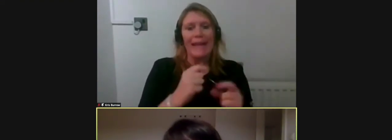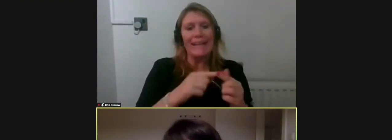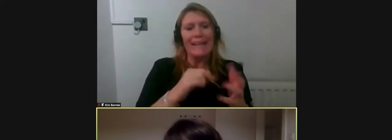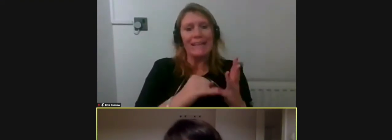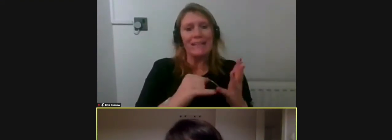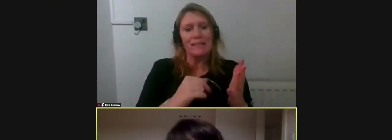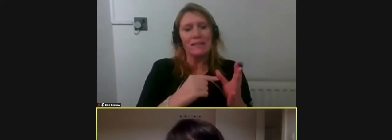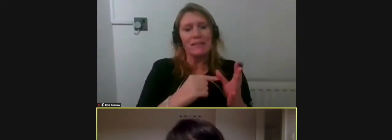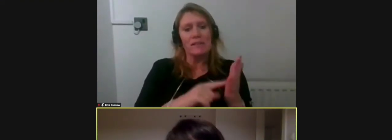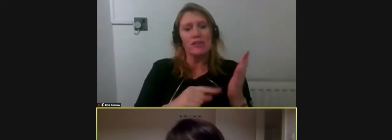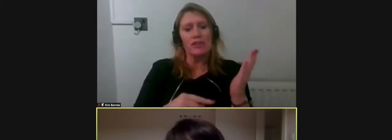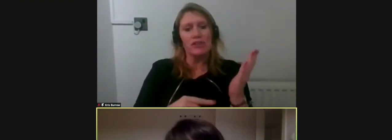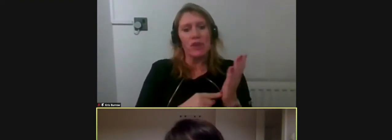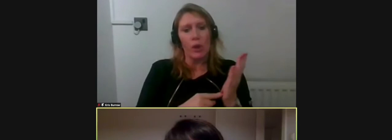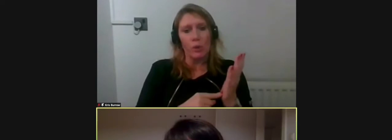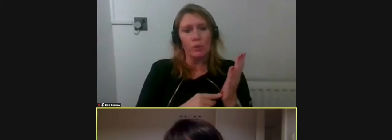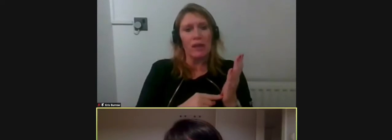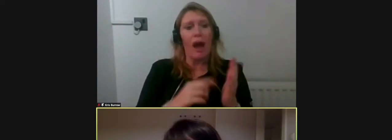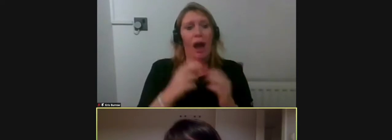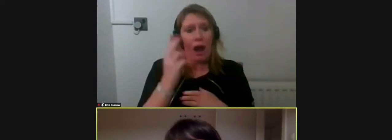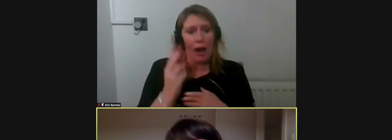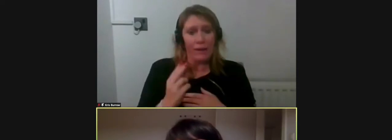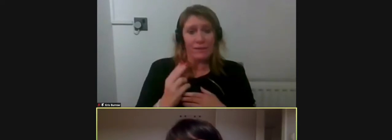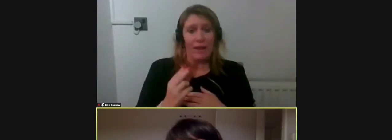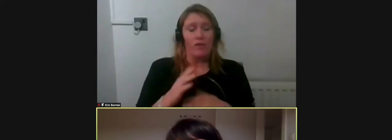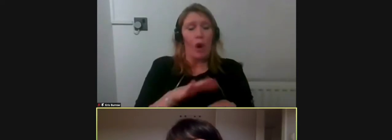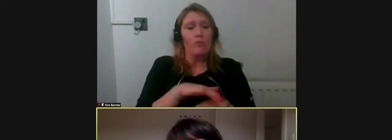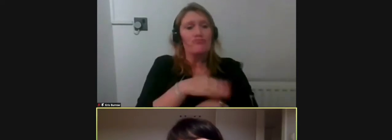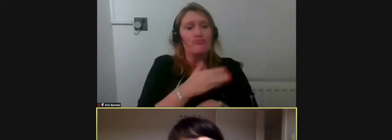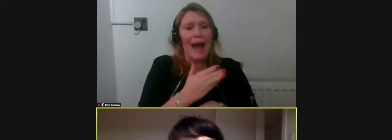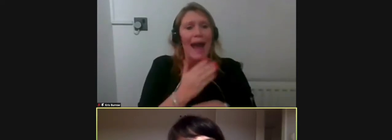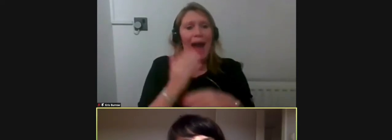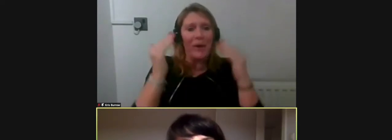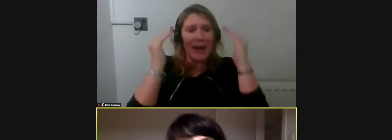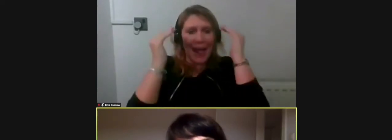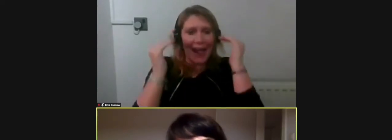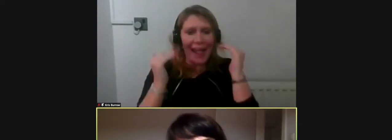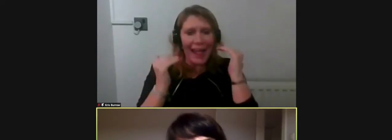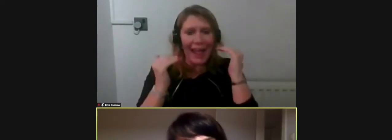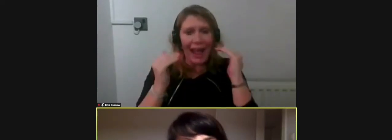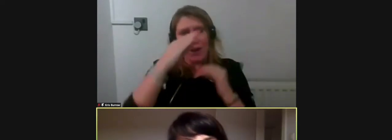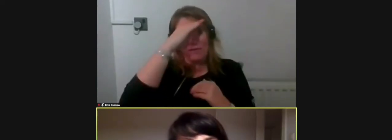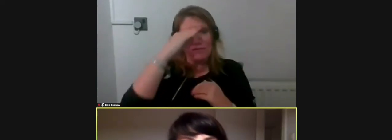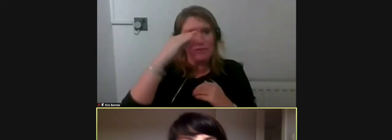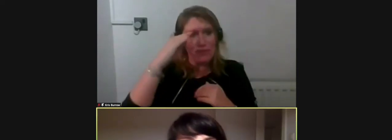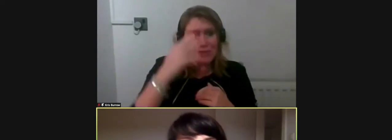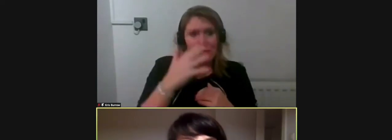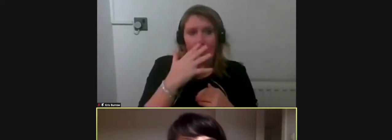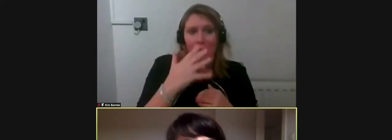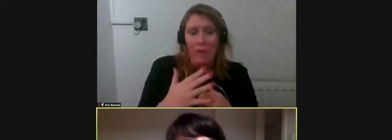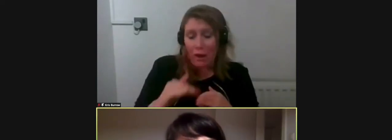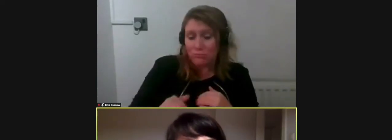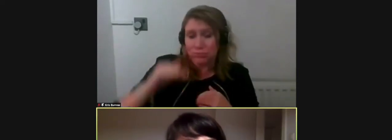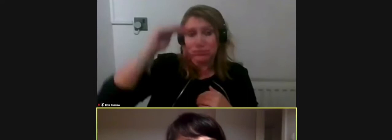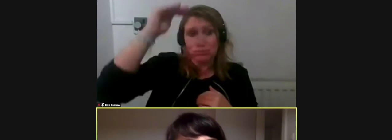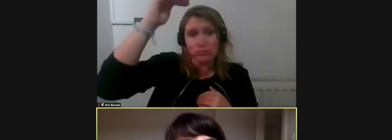had since I was five years old, and I am wearing a bright yellow top, in a very